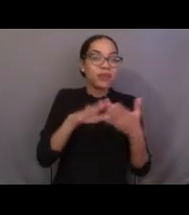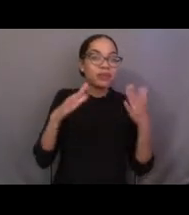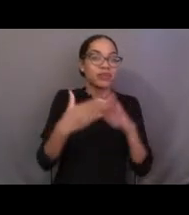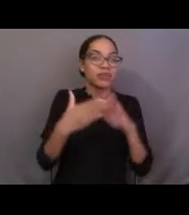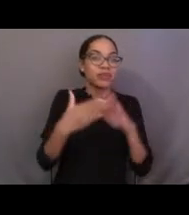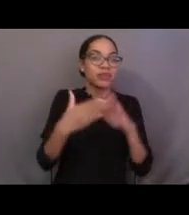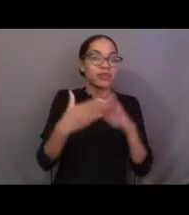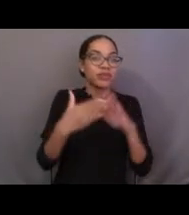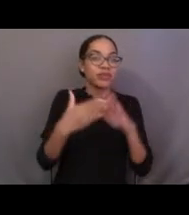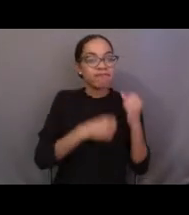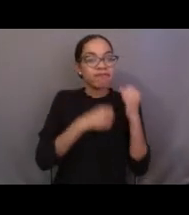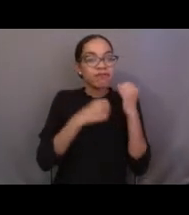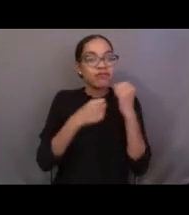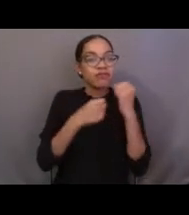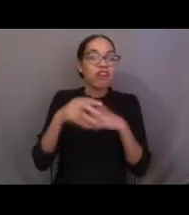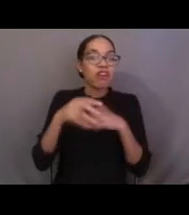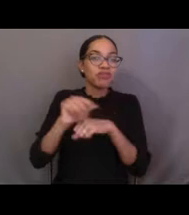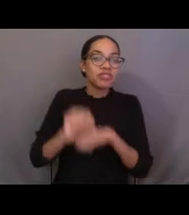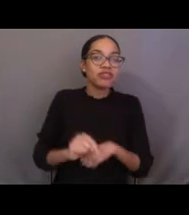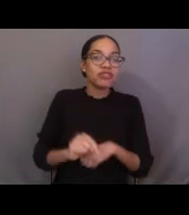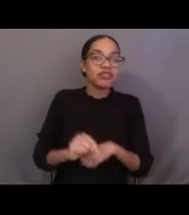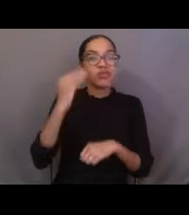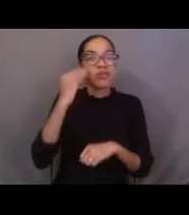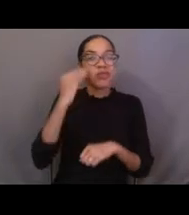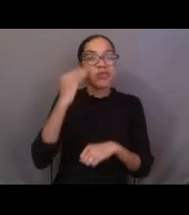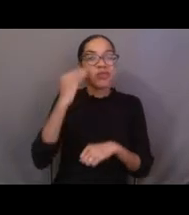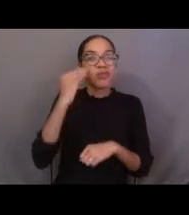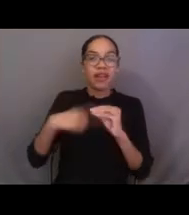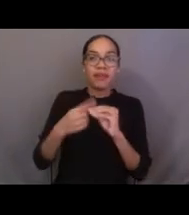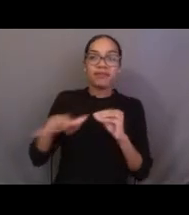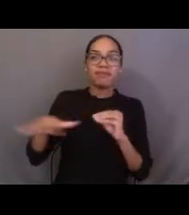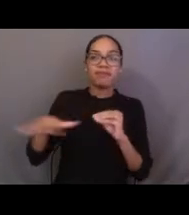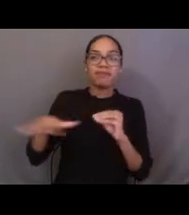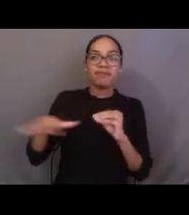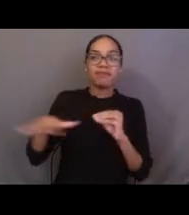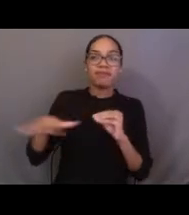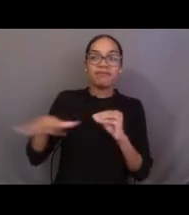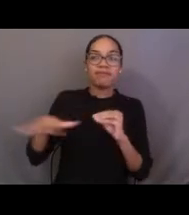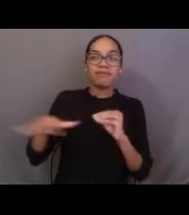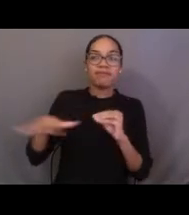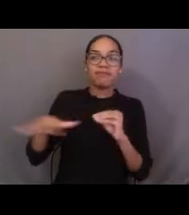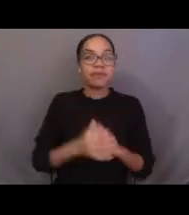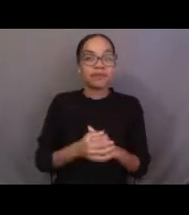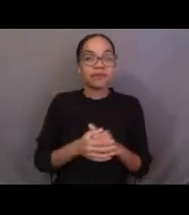traditional and local knowledge and much share with us. We acknowledge that both Harriet and our program